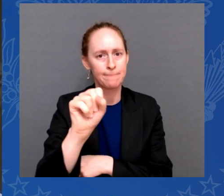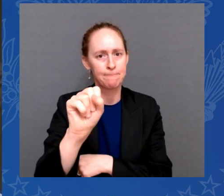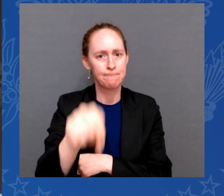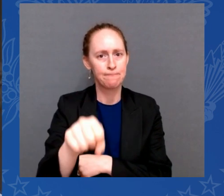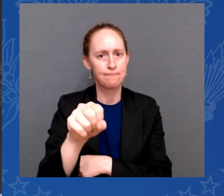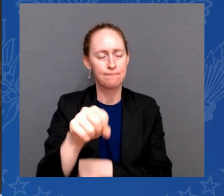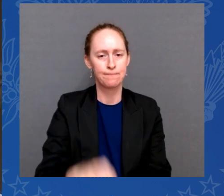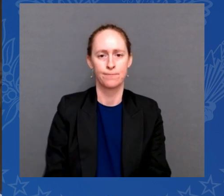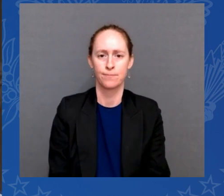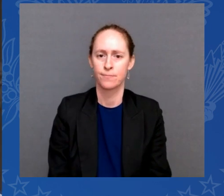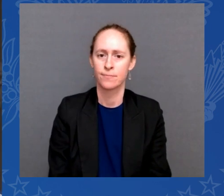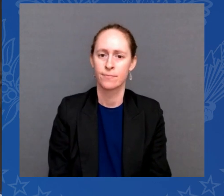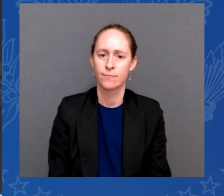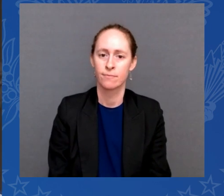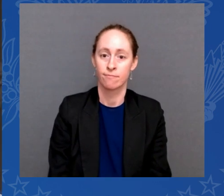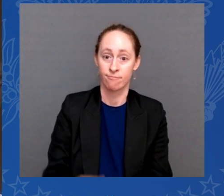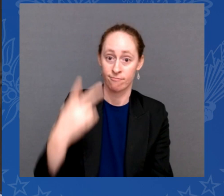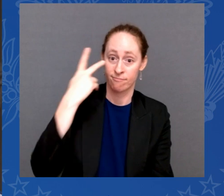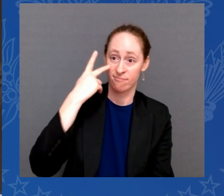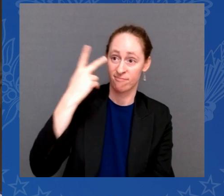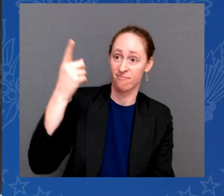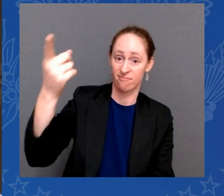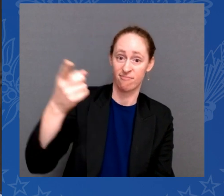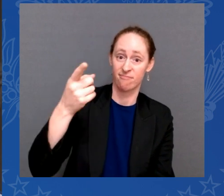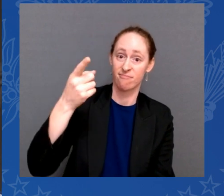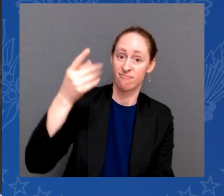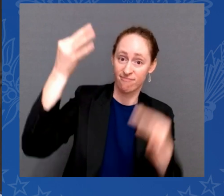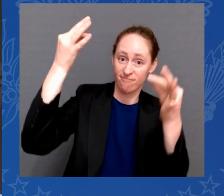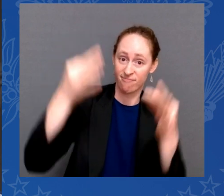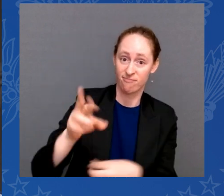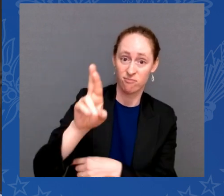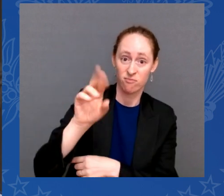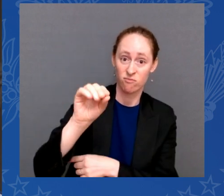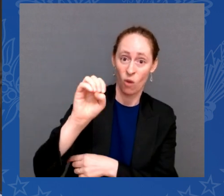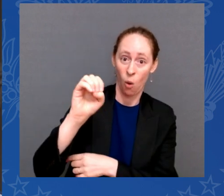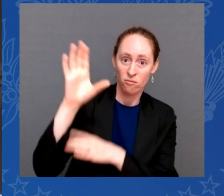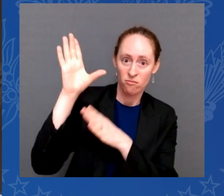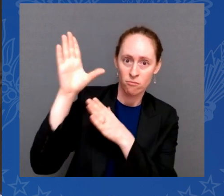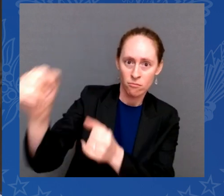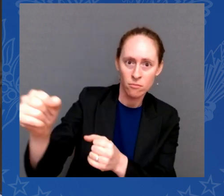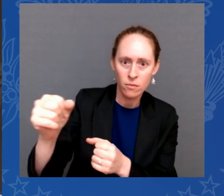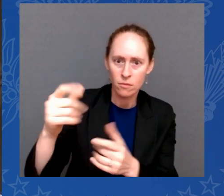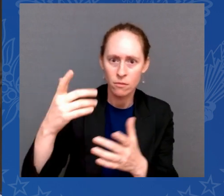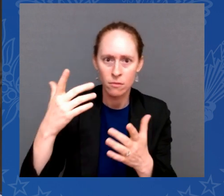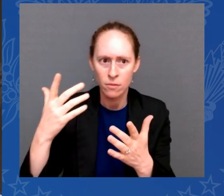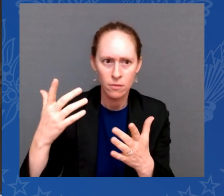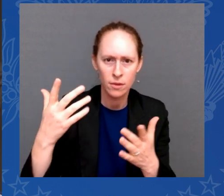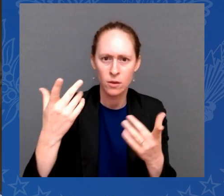legislatures across the country have taken steps to impose bans and other restrictions on access to abortion,